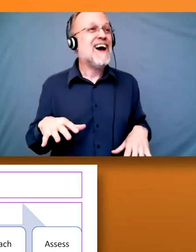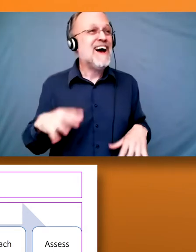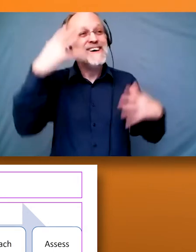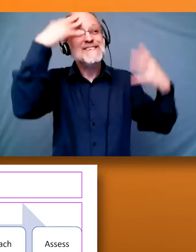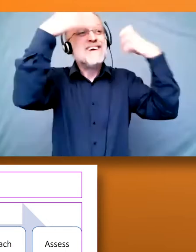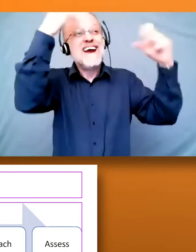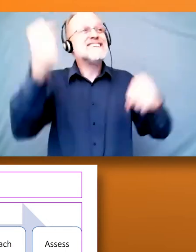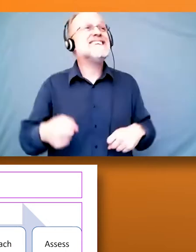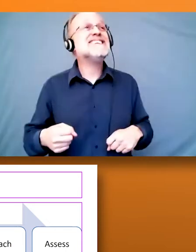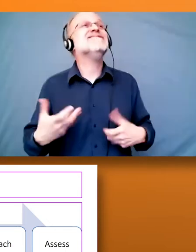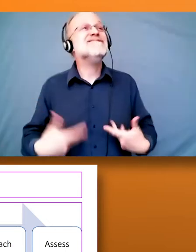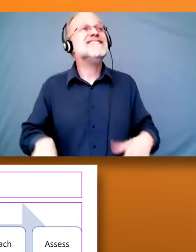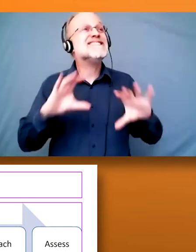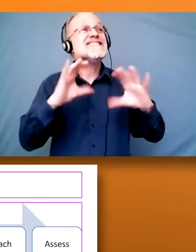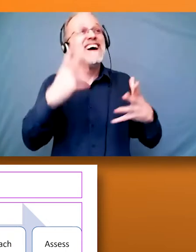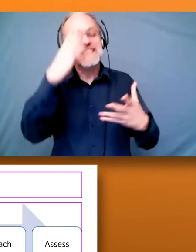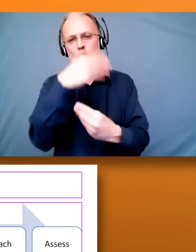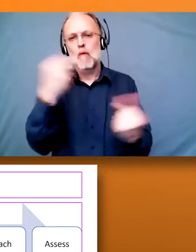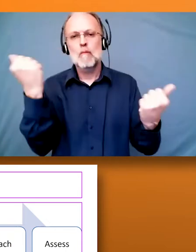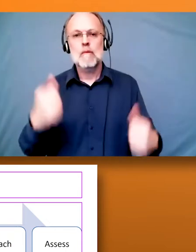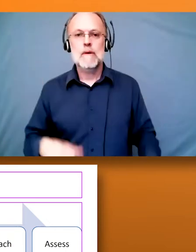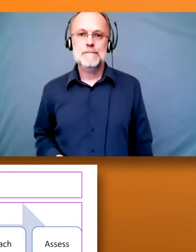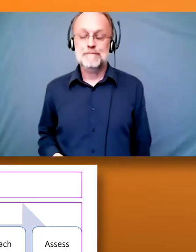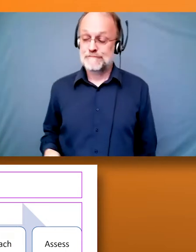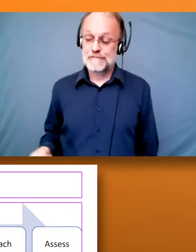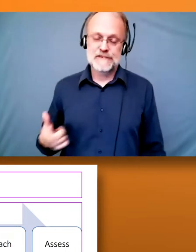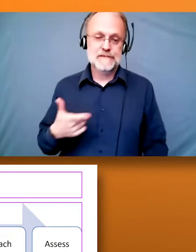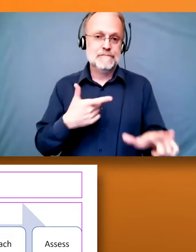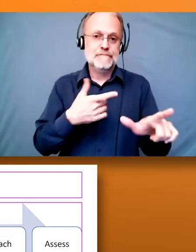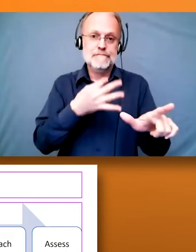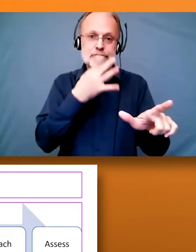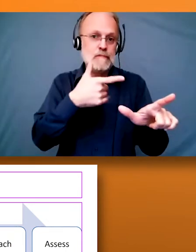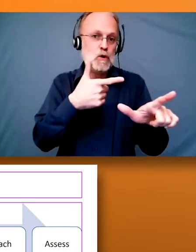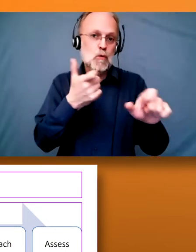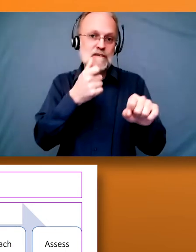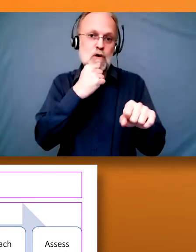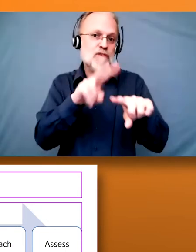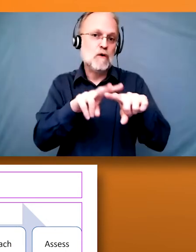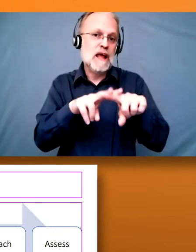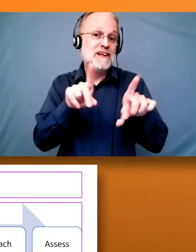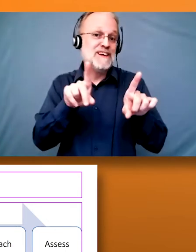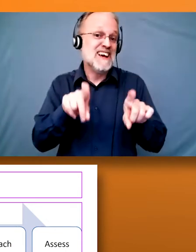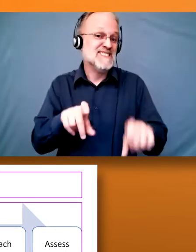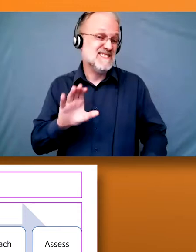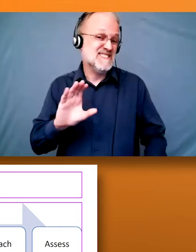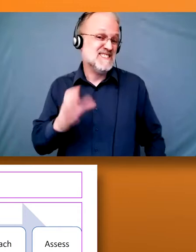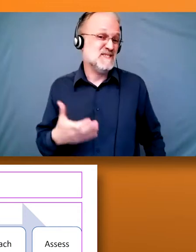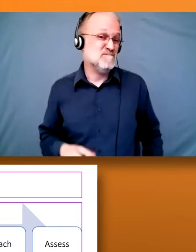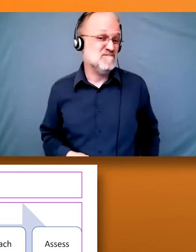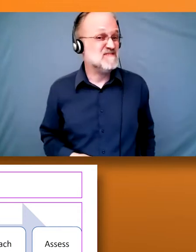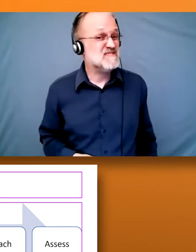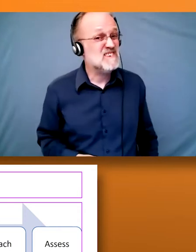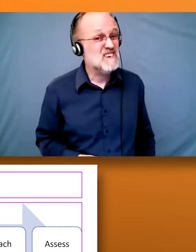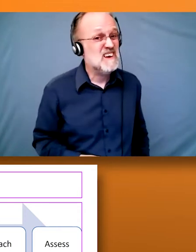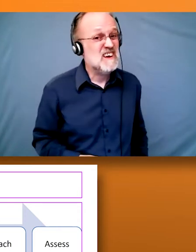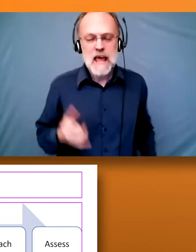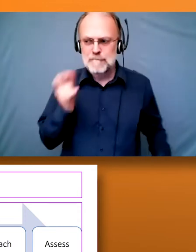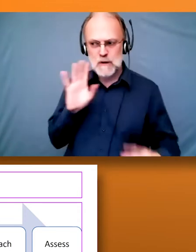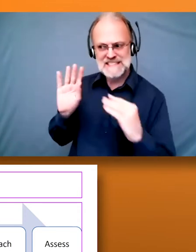I think do a lot of memorization for quick vocabulary tests and things like that.